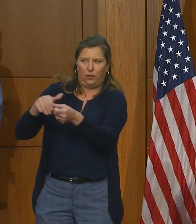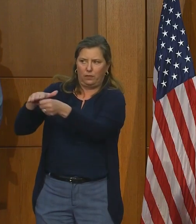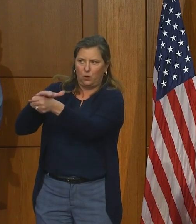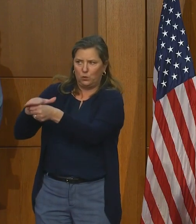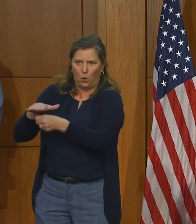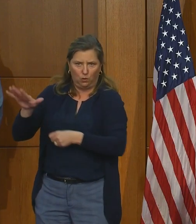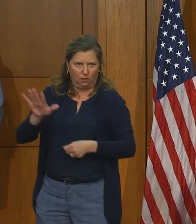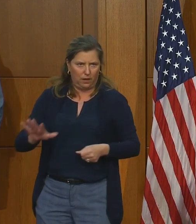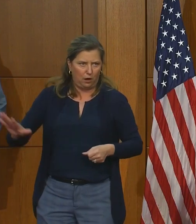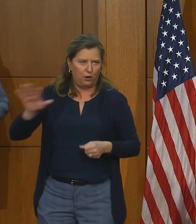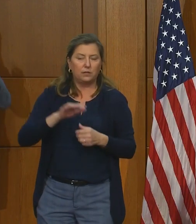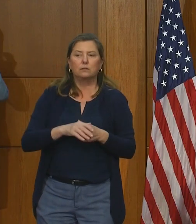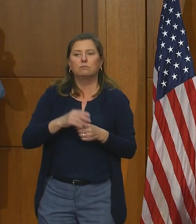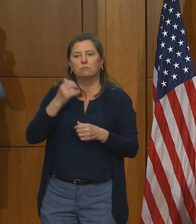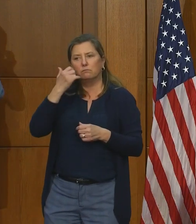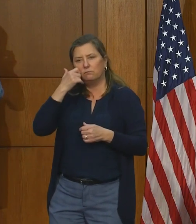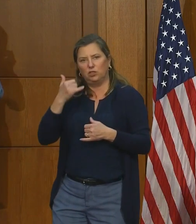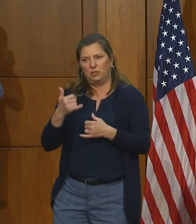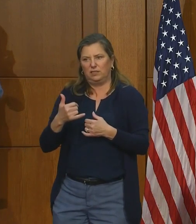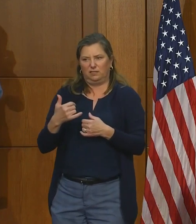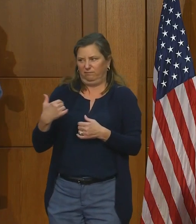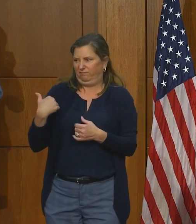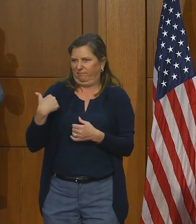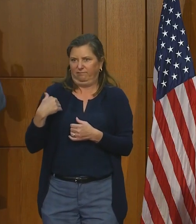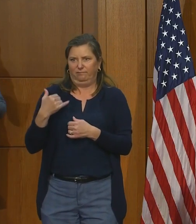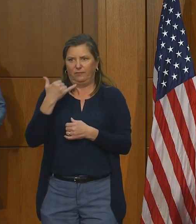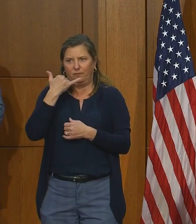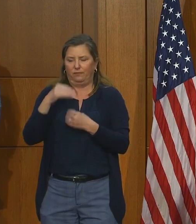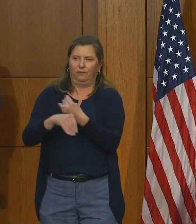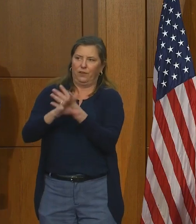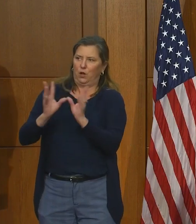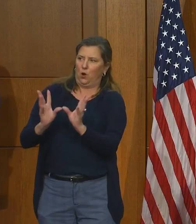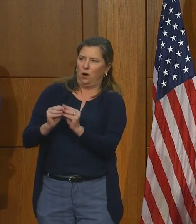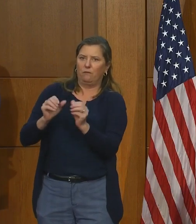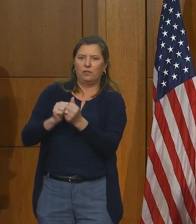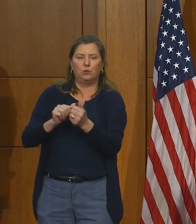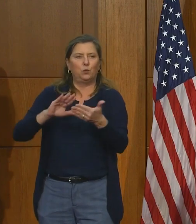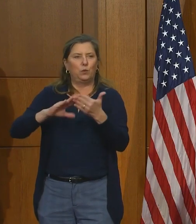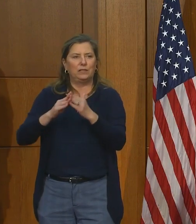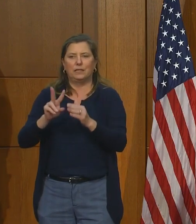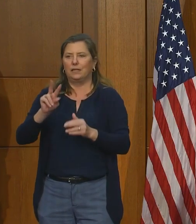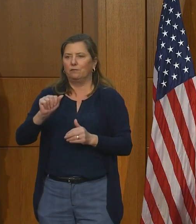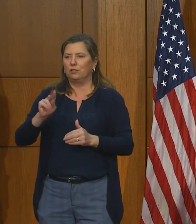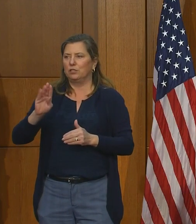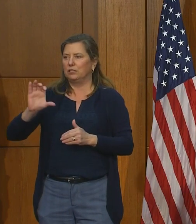ACTIVELY. HAVING DISCUSSIONS